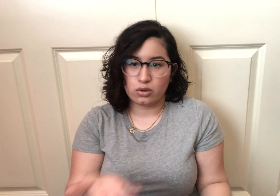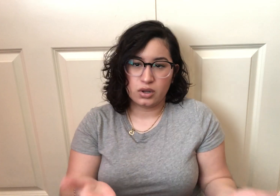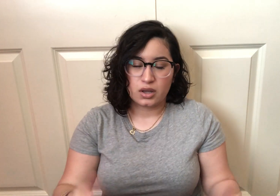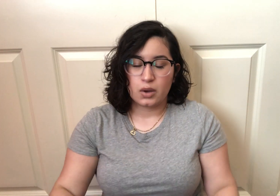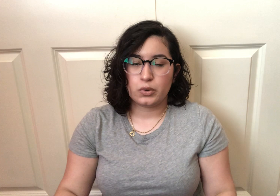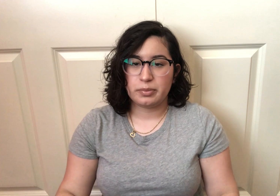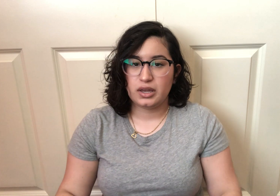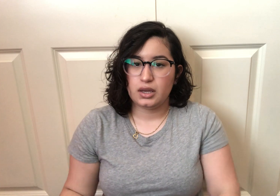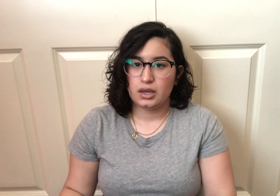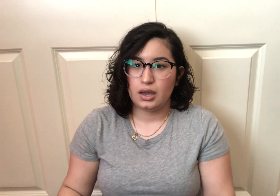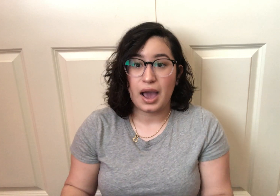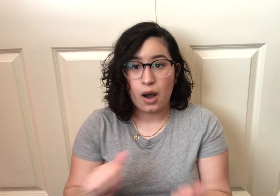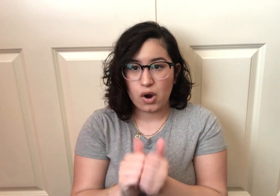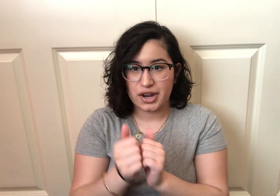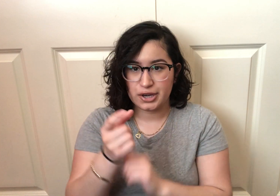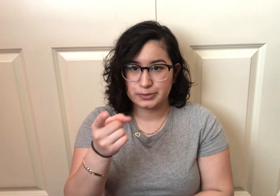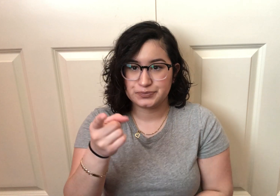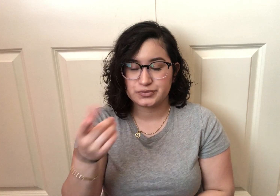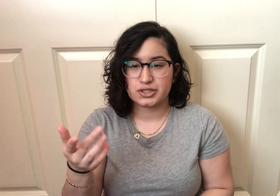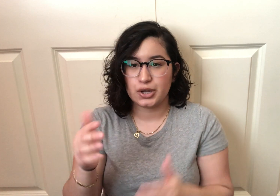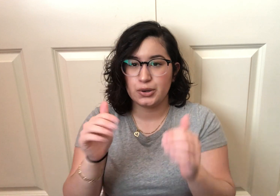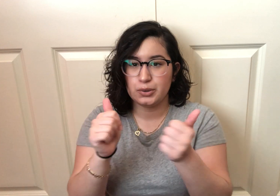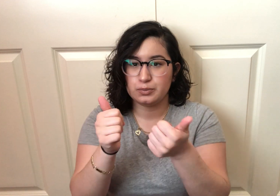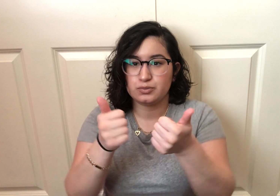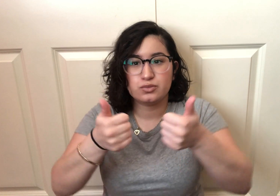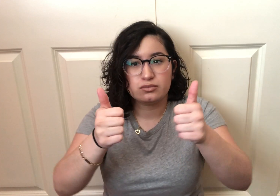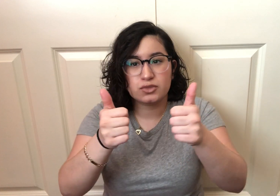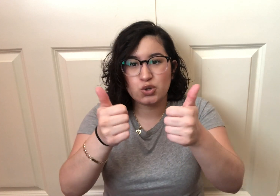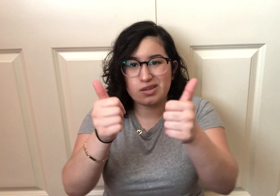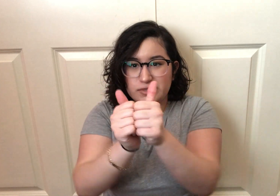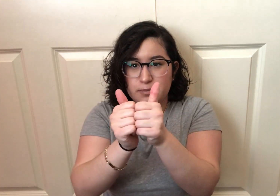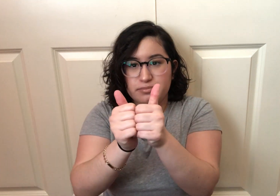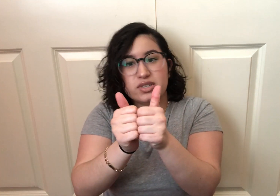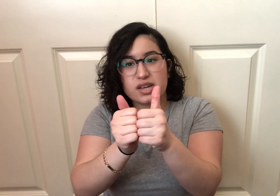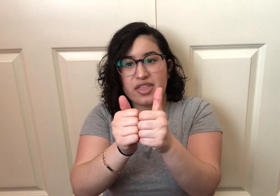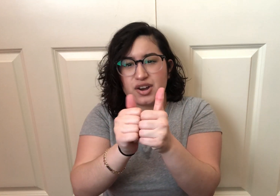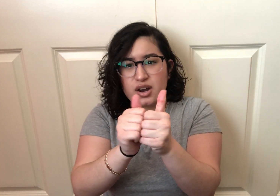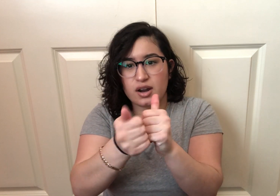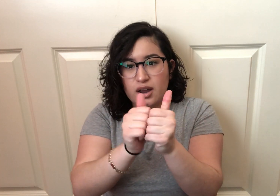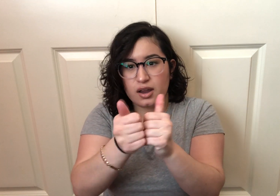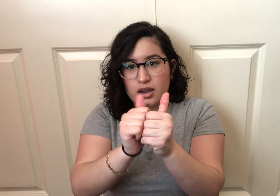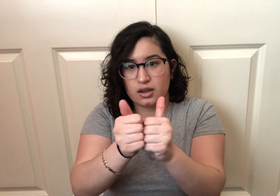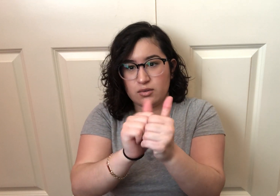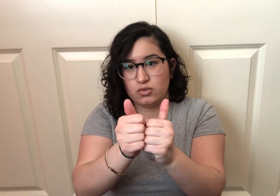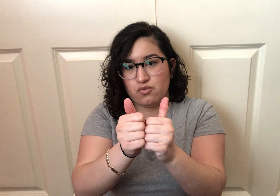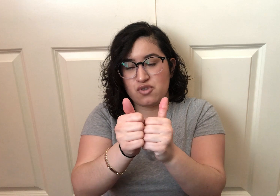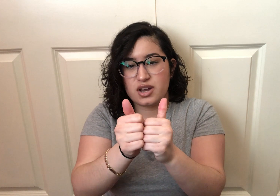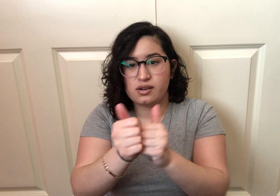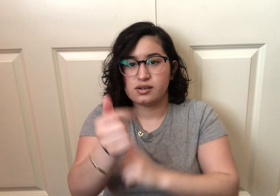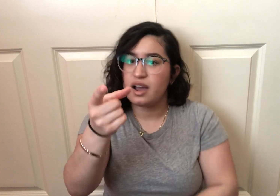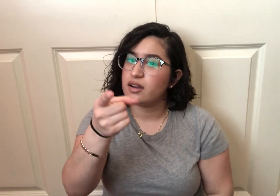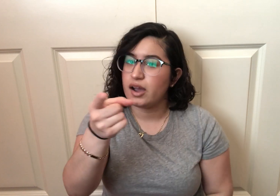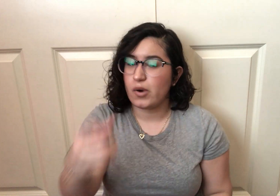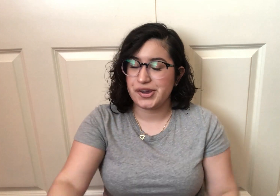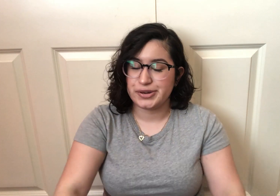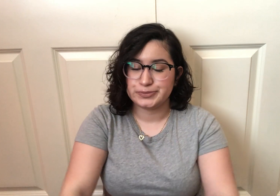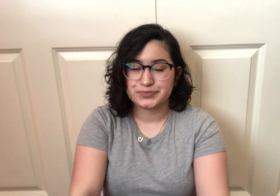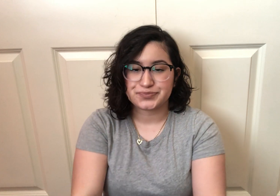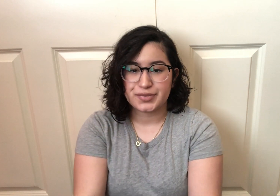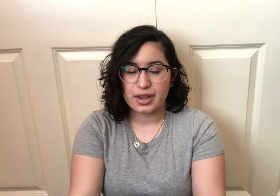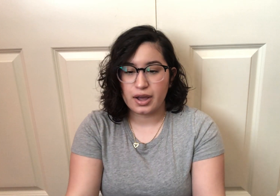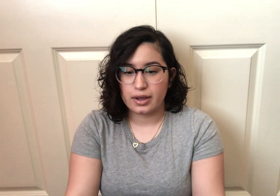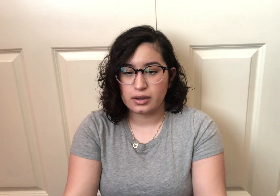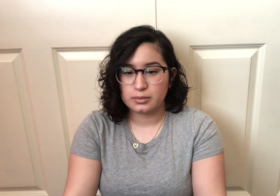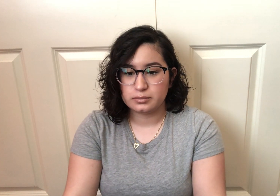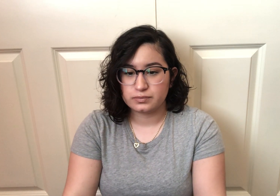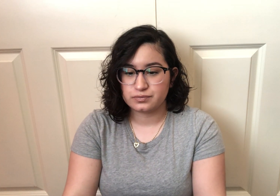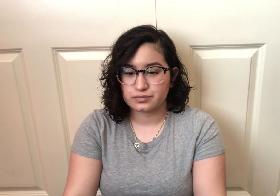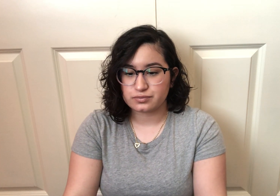would be "how are you?" so two thumbs up, together, move one, "how are you?"